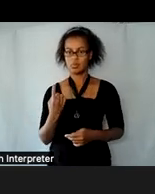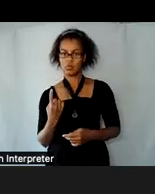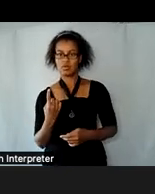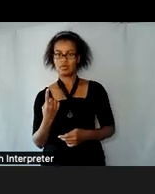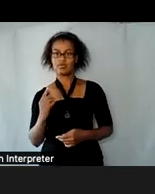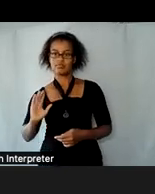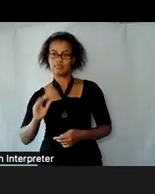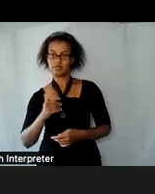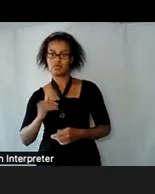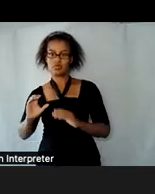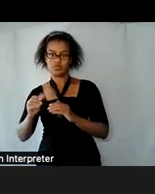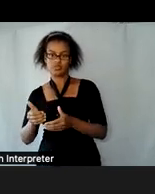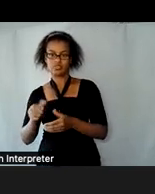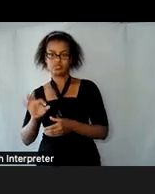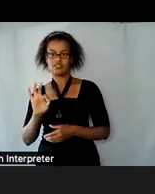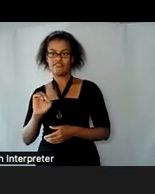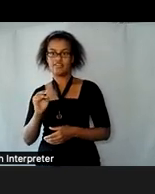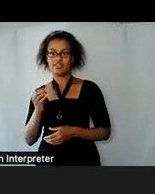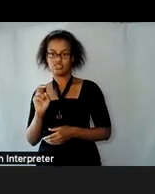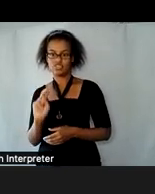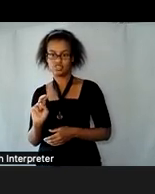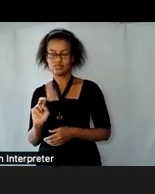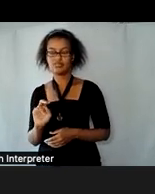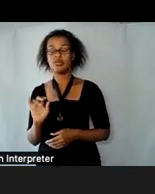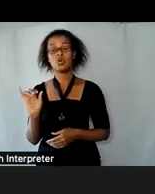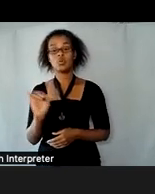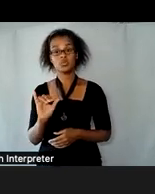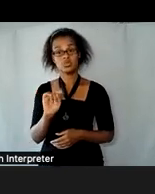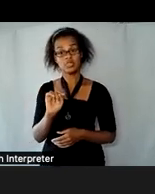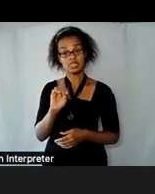Parks initiative, we would say that Toronto Arts Council is a partner.